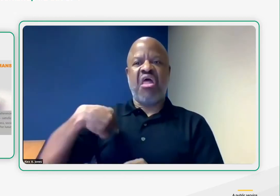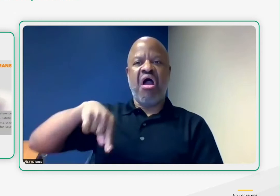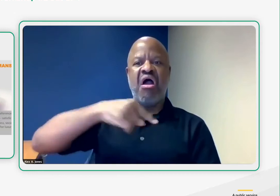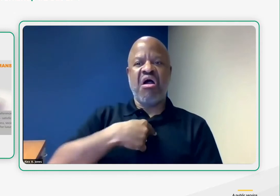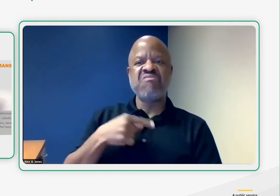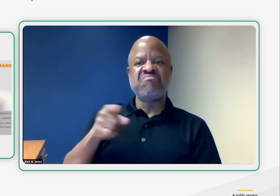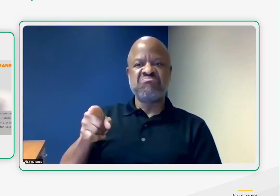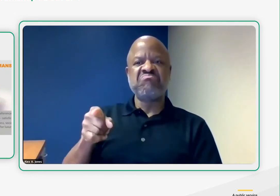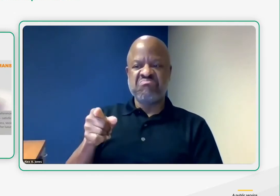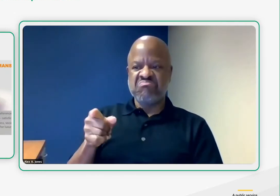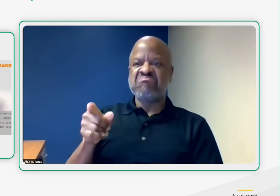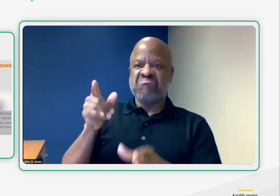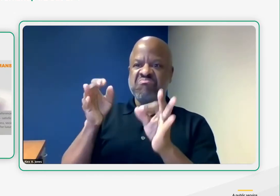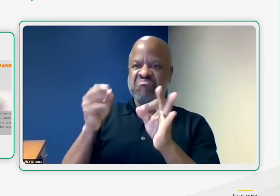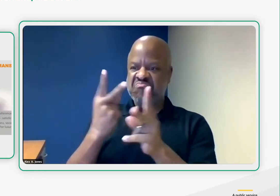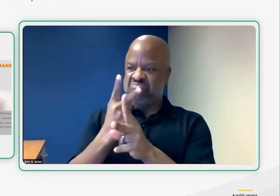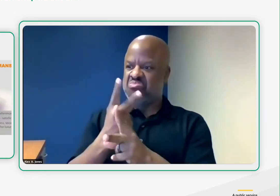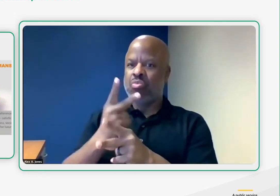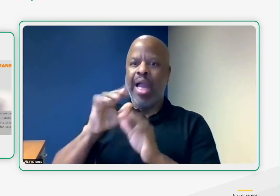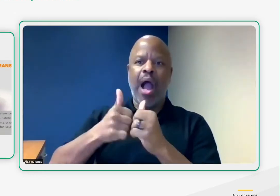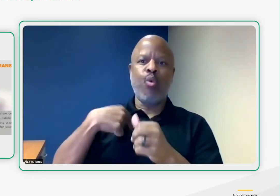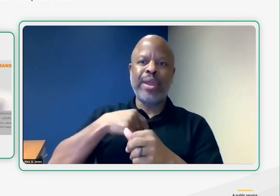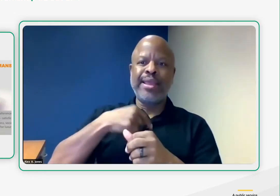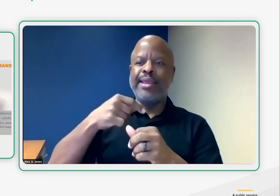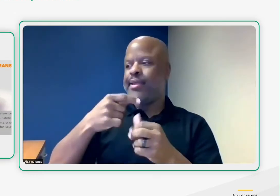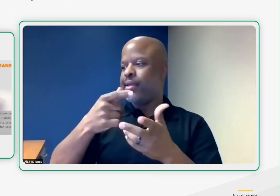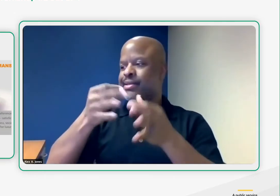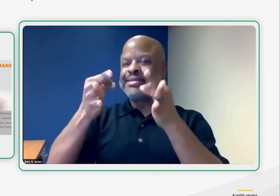measure us.